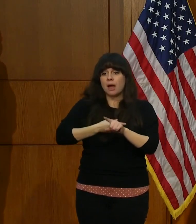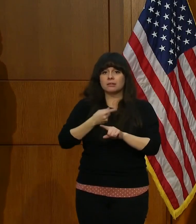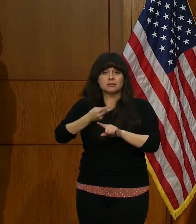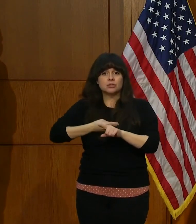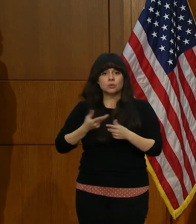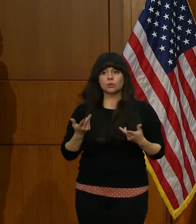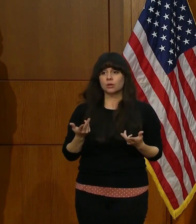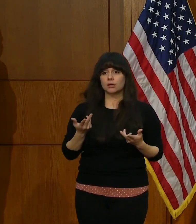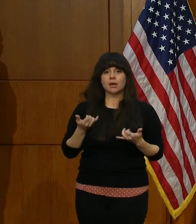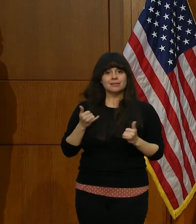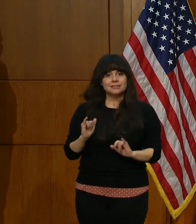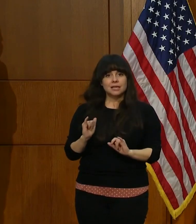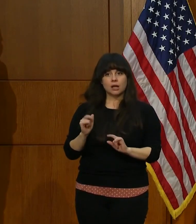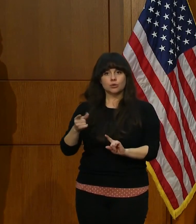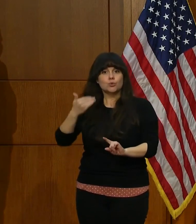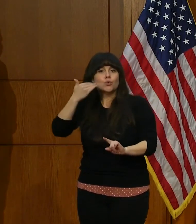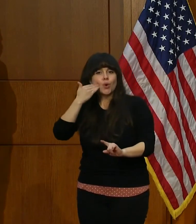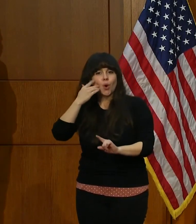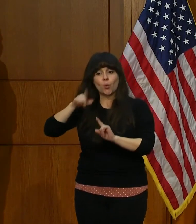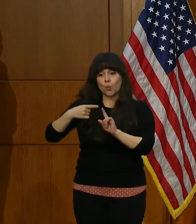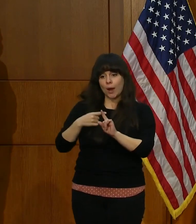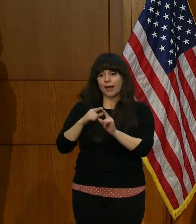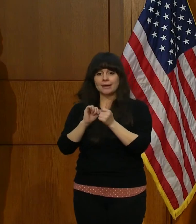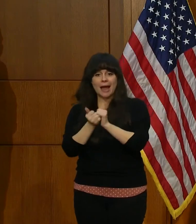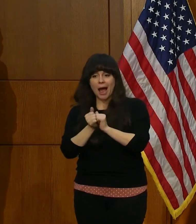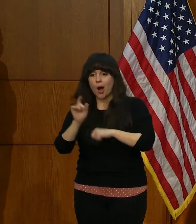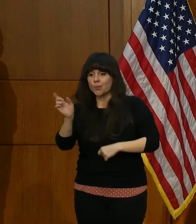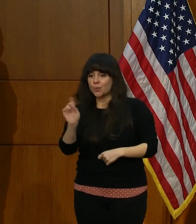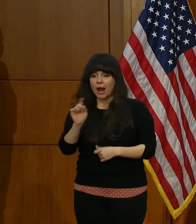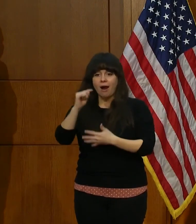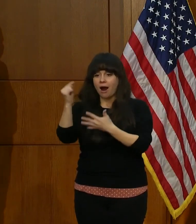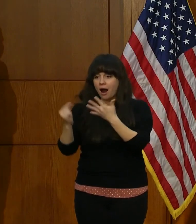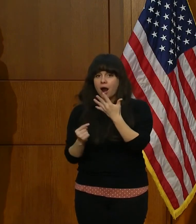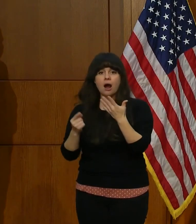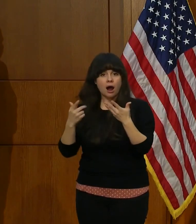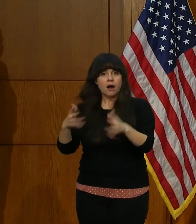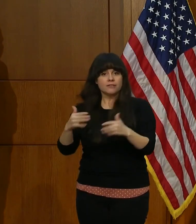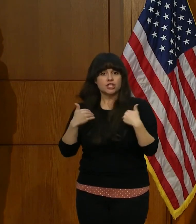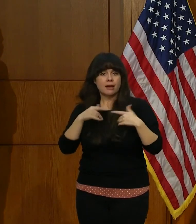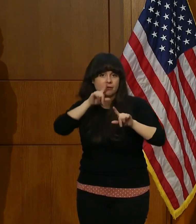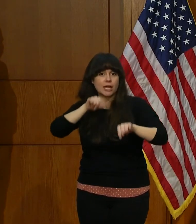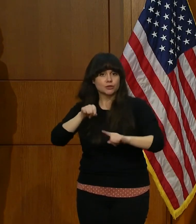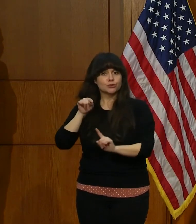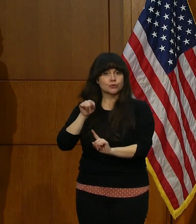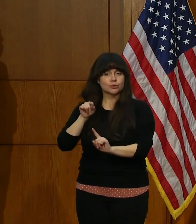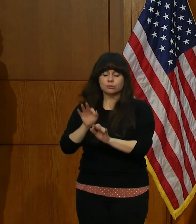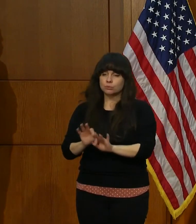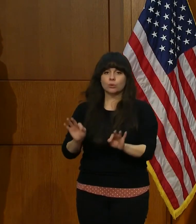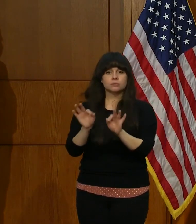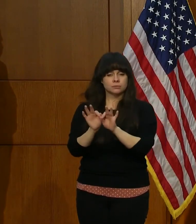IF THE ANSWER IS THAT THEY CAN'T GET AN APPOINTMENT FOR A MONTH OR TWO. IT'S IMPORTANT THAT EVERYONE KNOWS HOW TO FIND